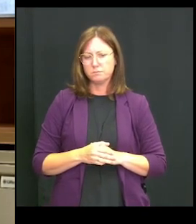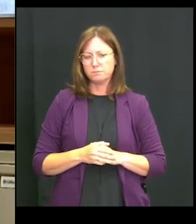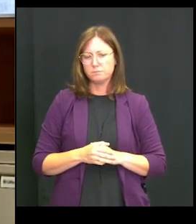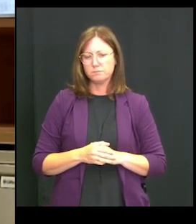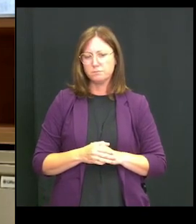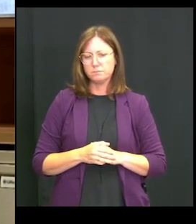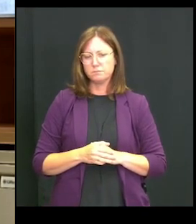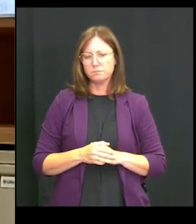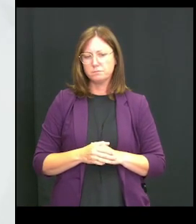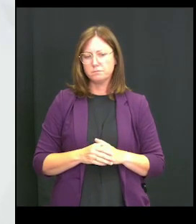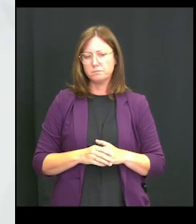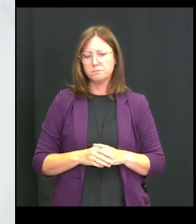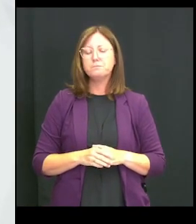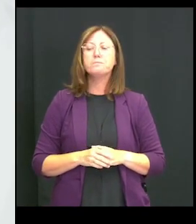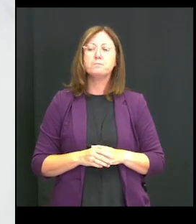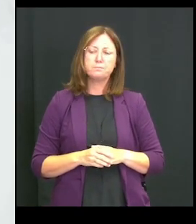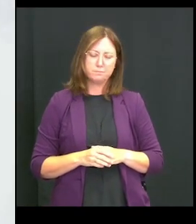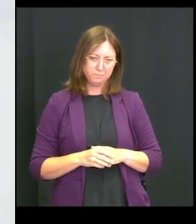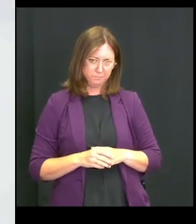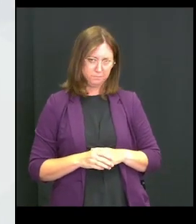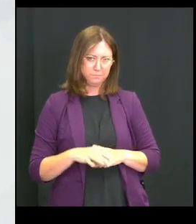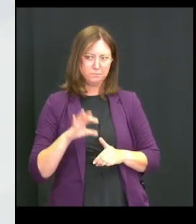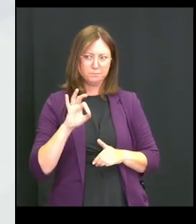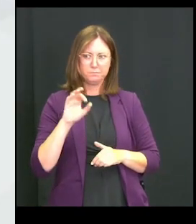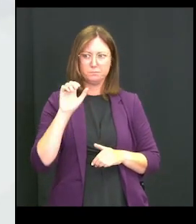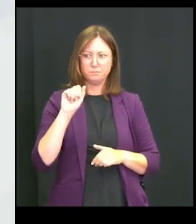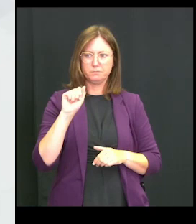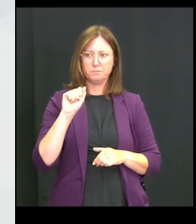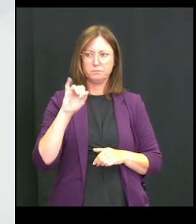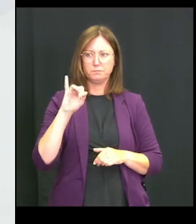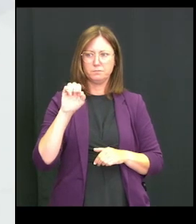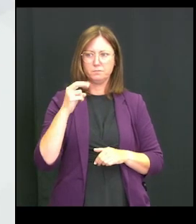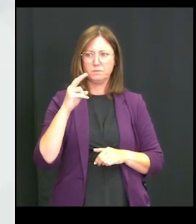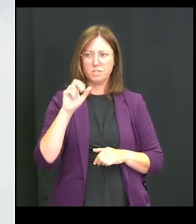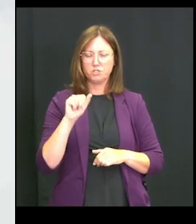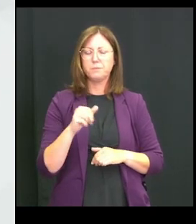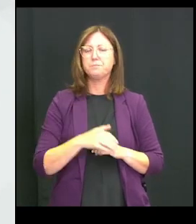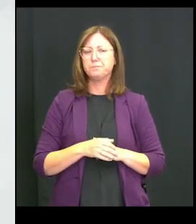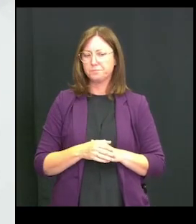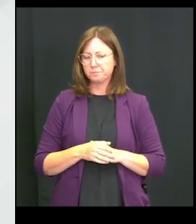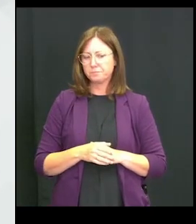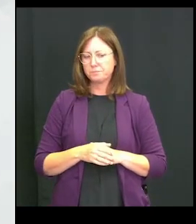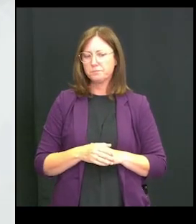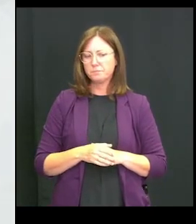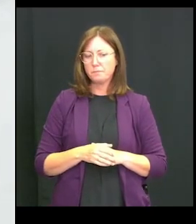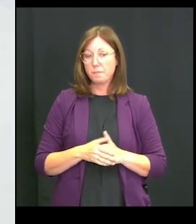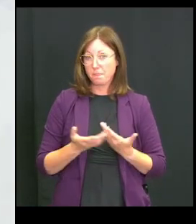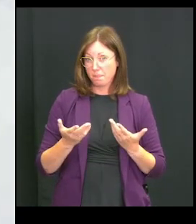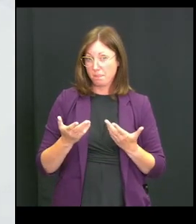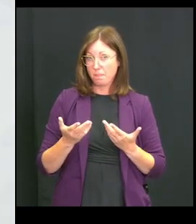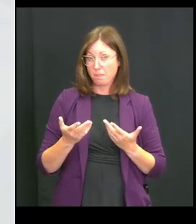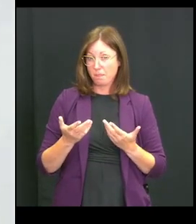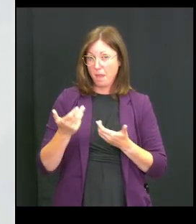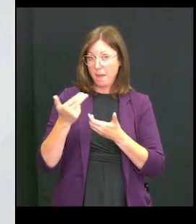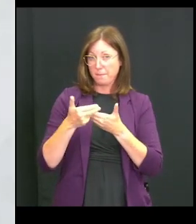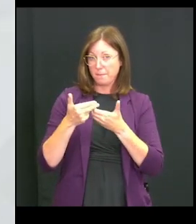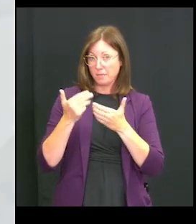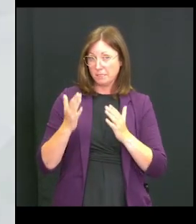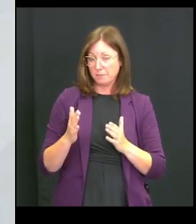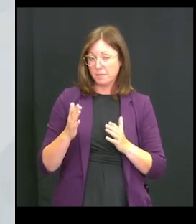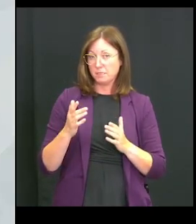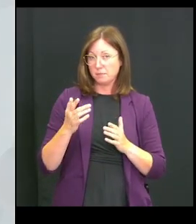And can you speak about the representativeness or the diversity of participants of the data sets